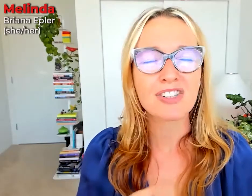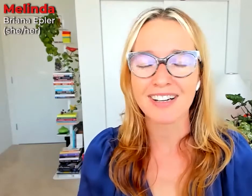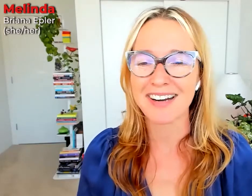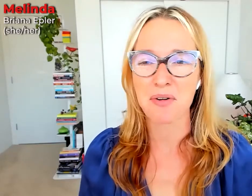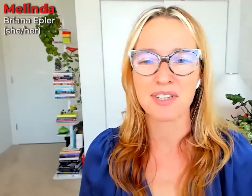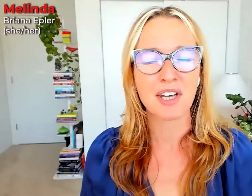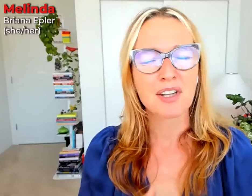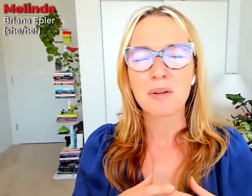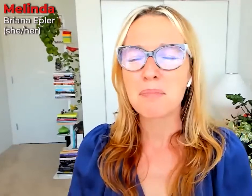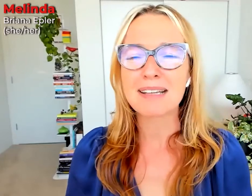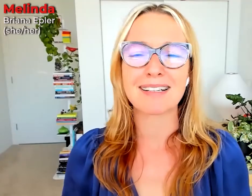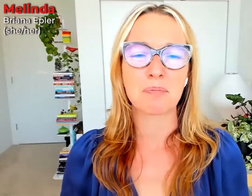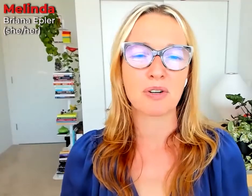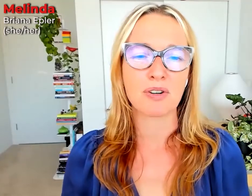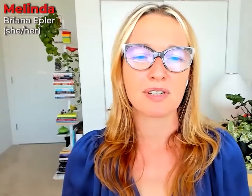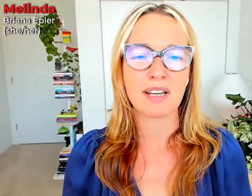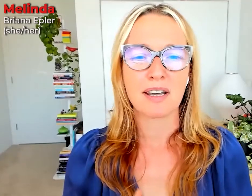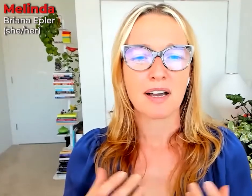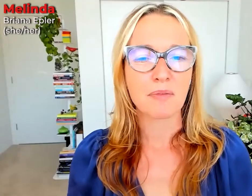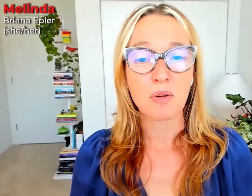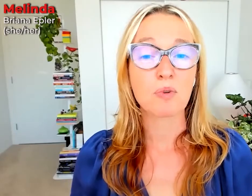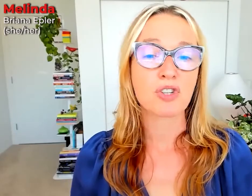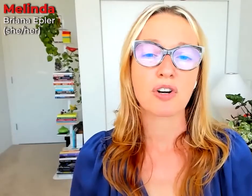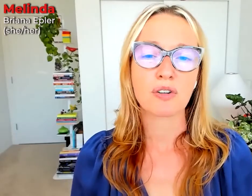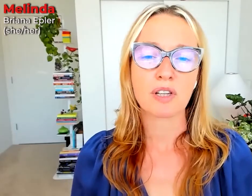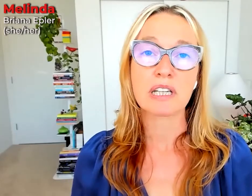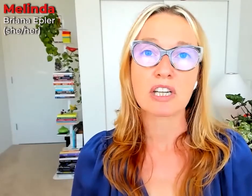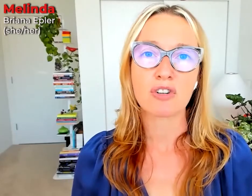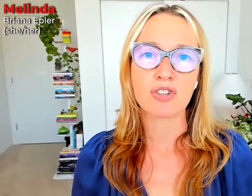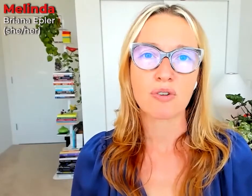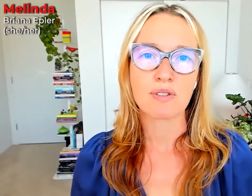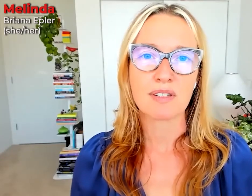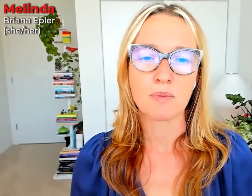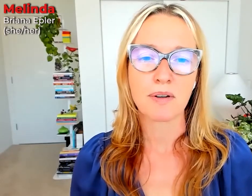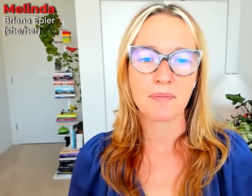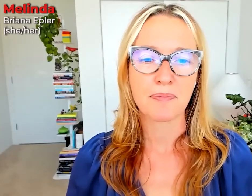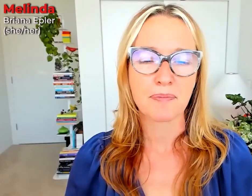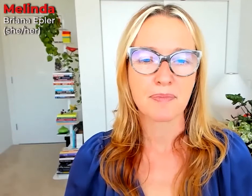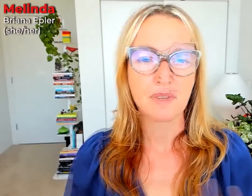Please check it out. Amazing speakers. We'll share the link in our show notes as well.